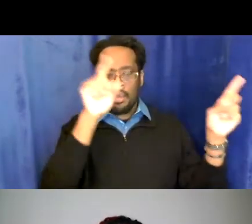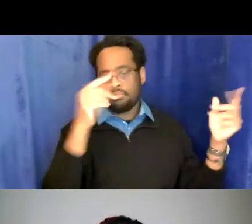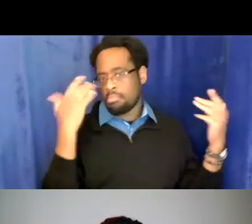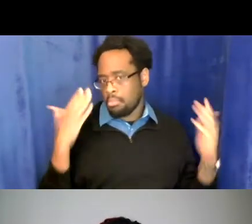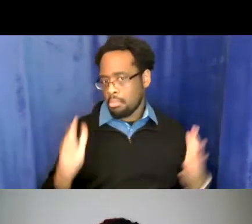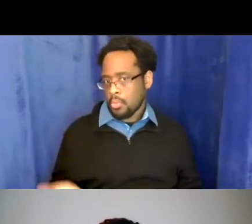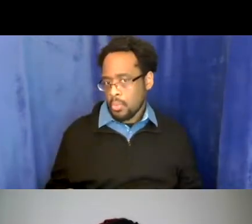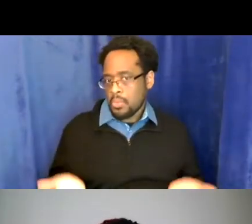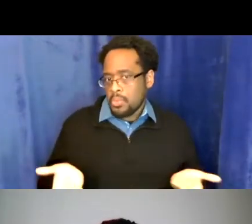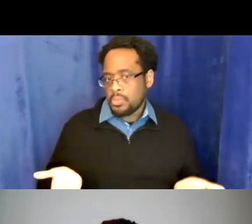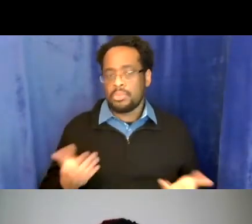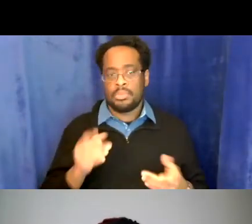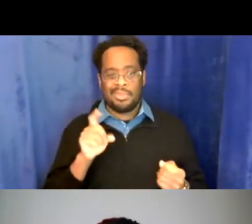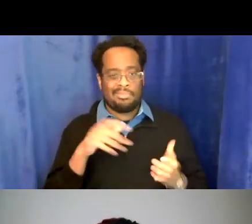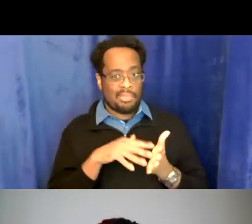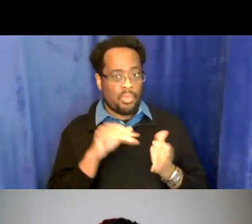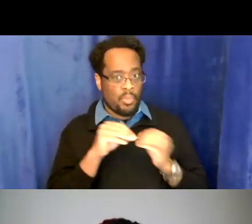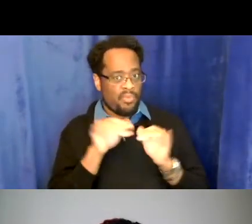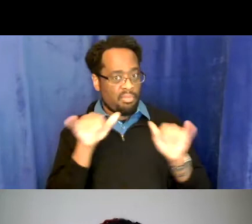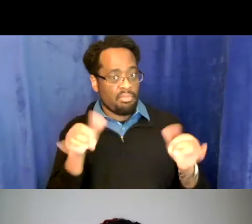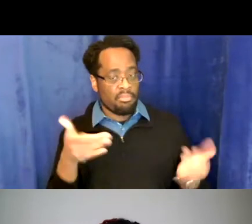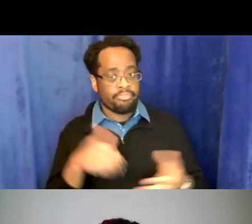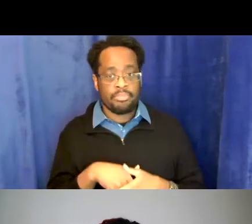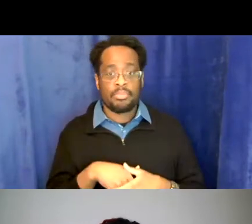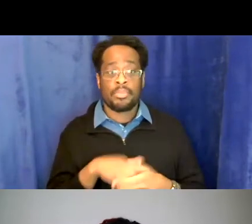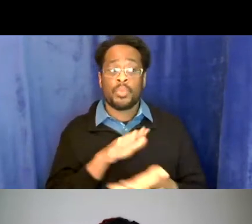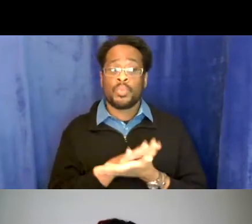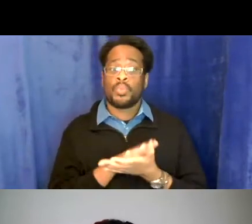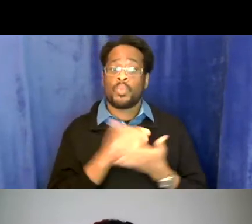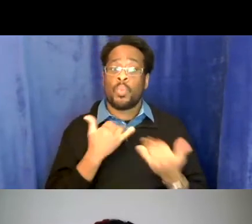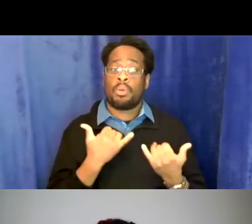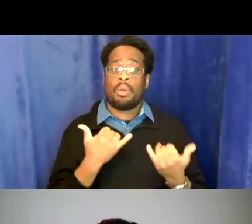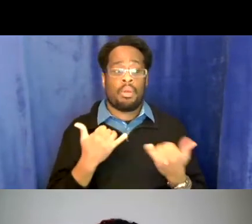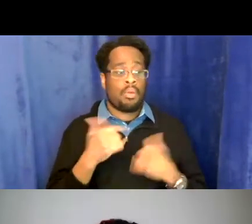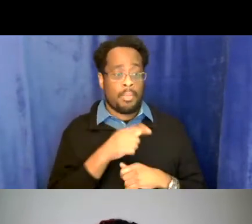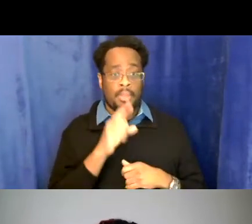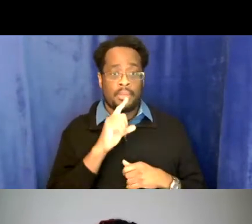we would want to see more about the information of what their life and their sign looked like